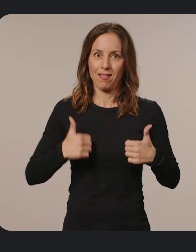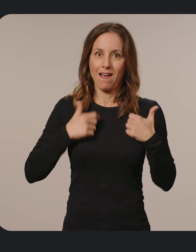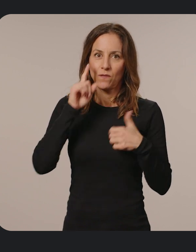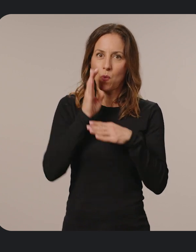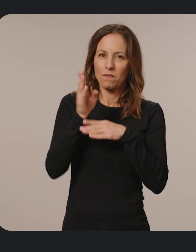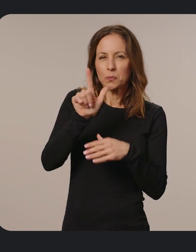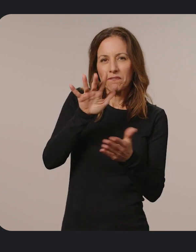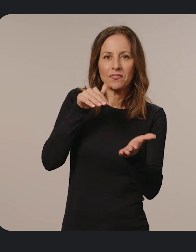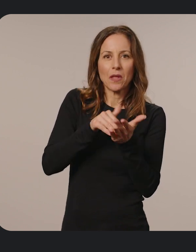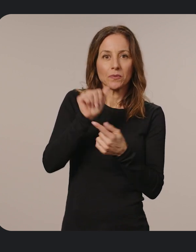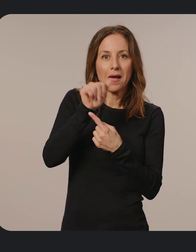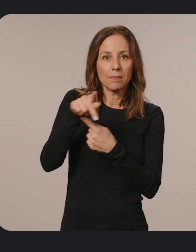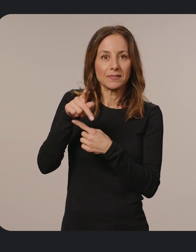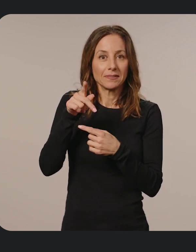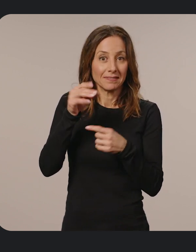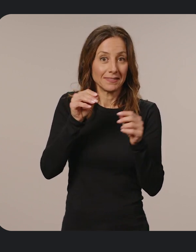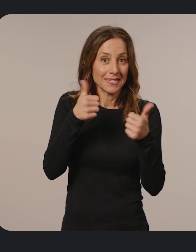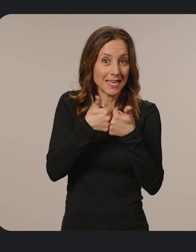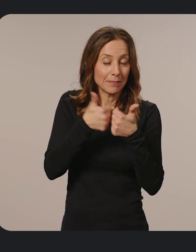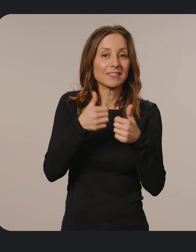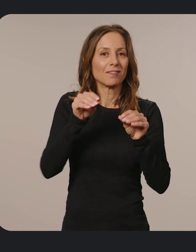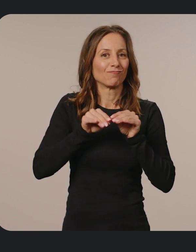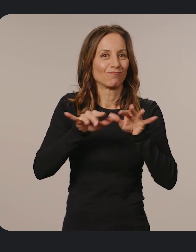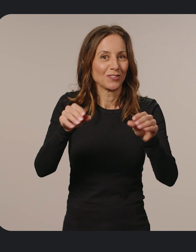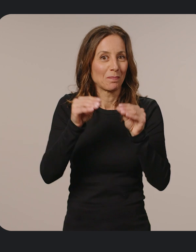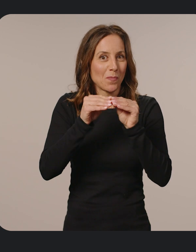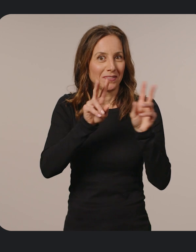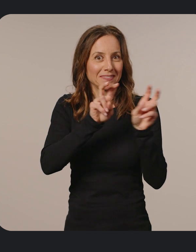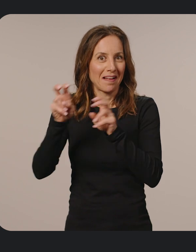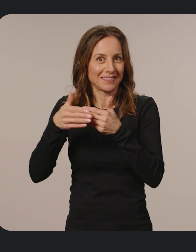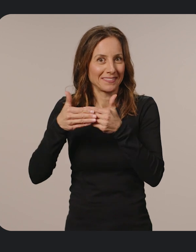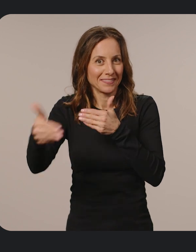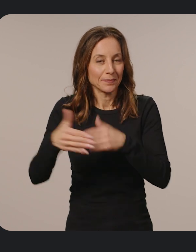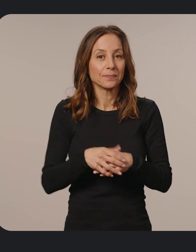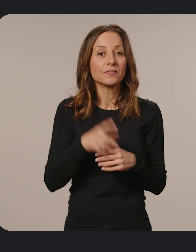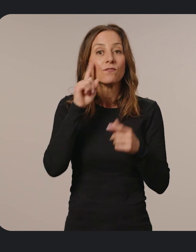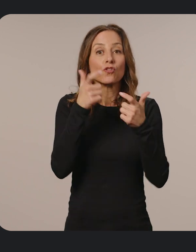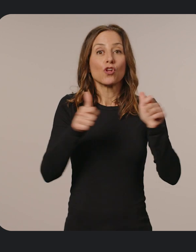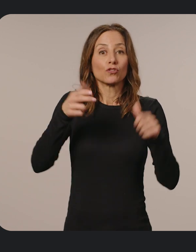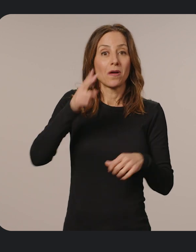is already live for almost 25,000 apps and games and rolling out to more titles later this year.